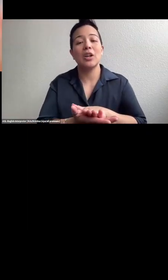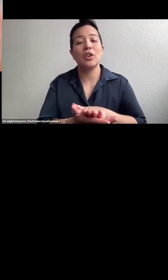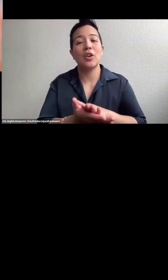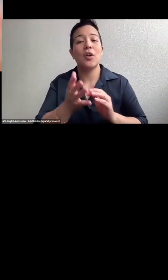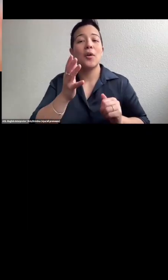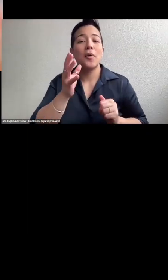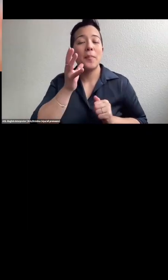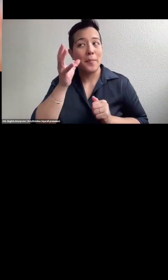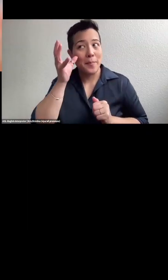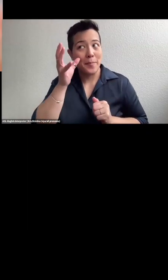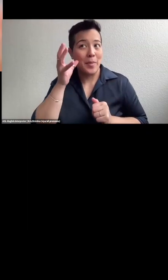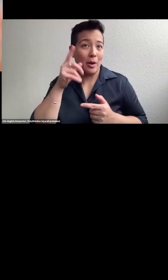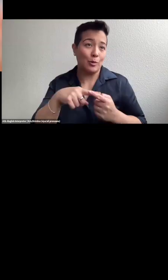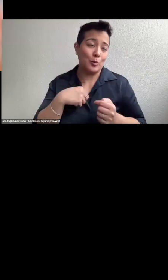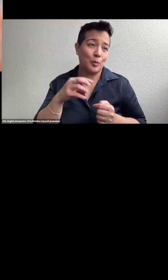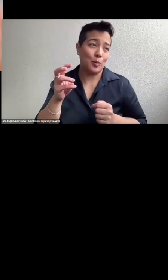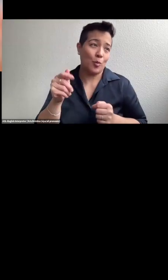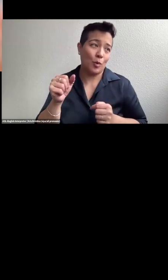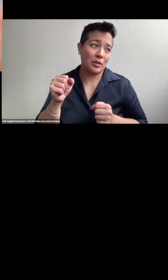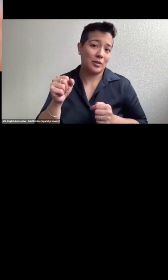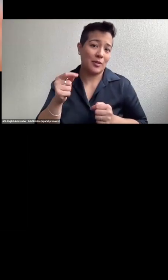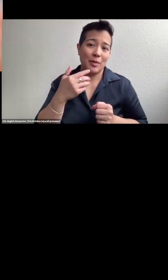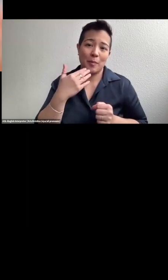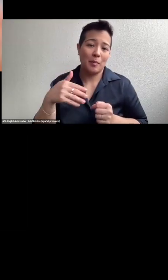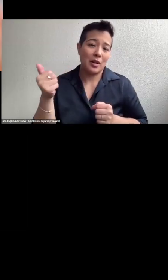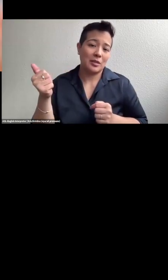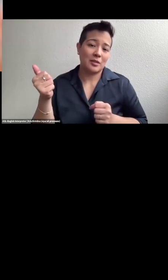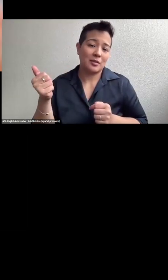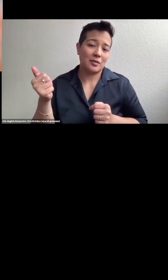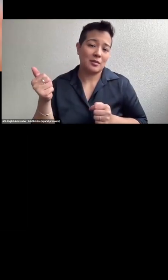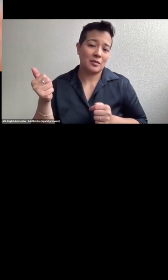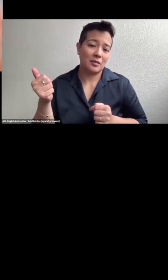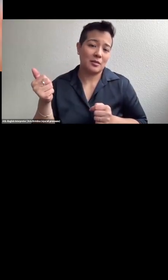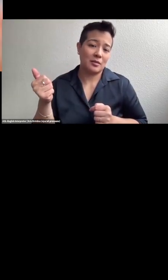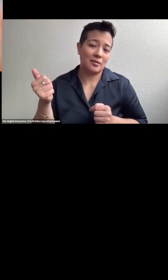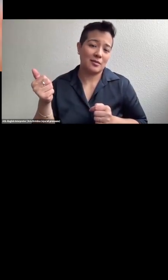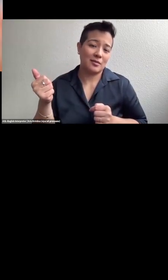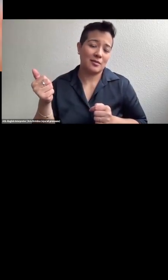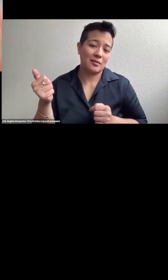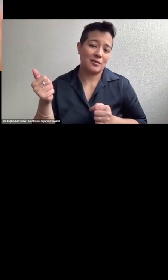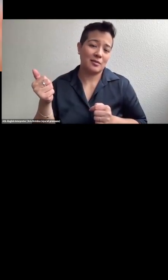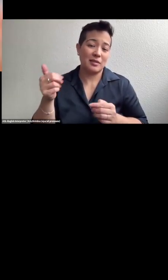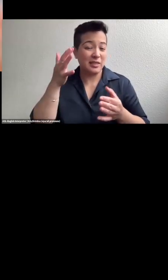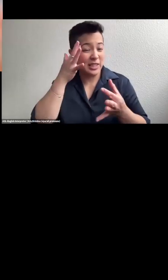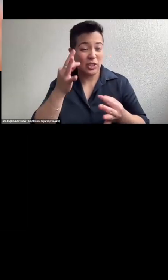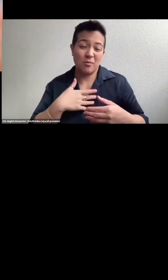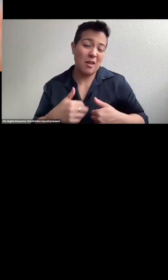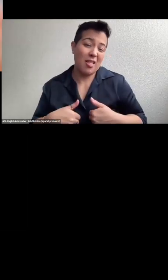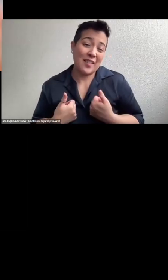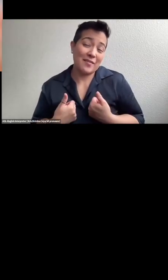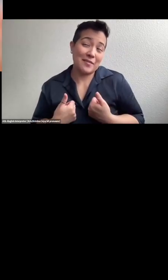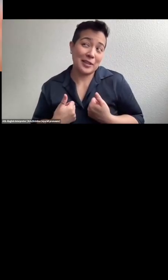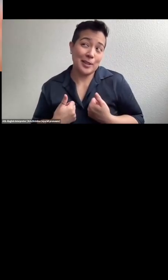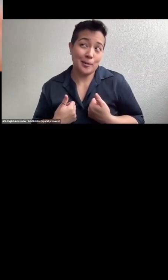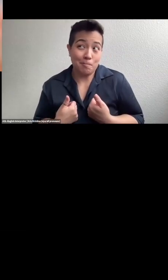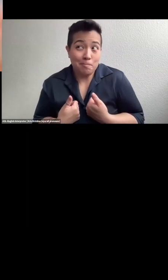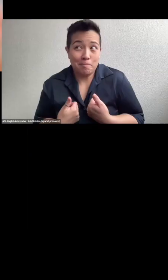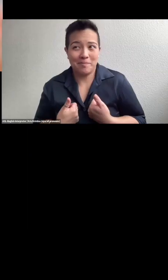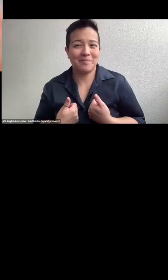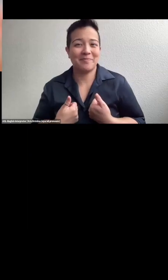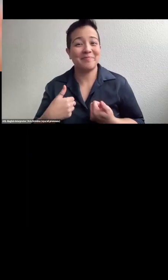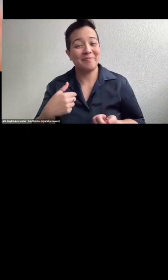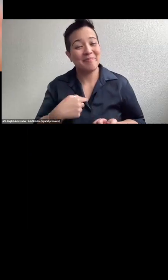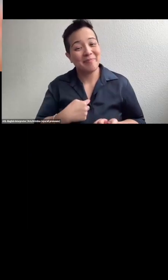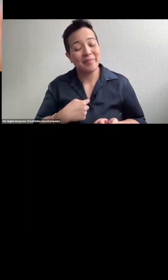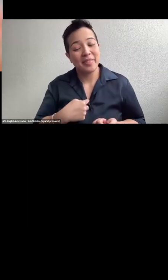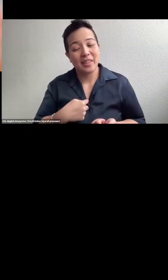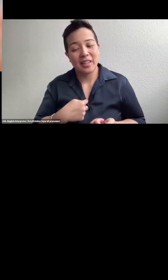to me was the best decision of my life. I